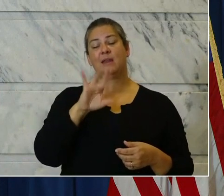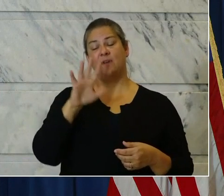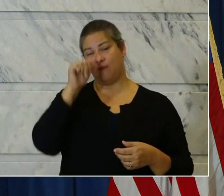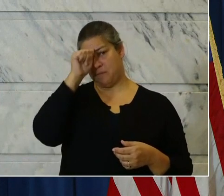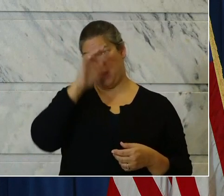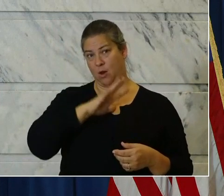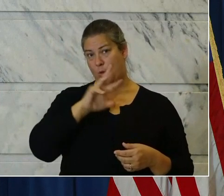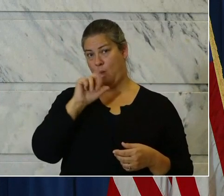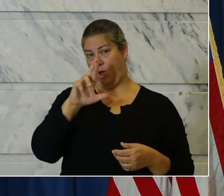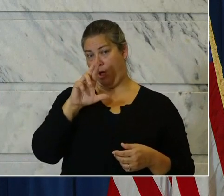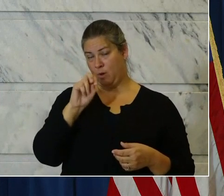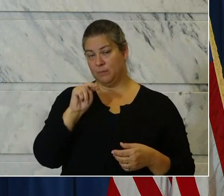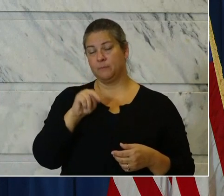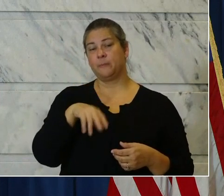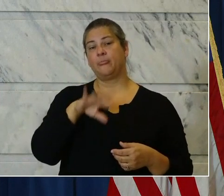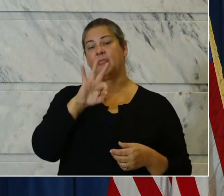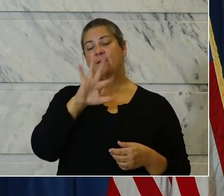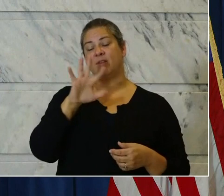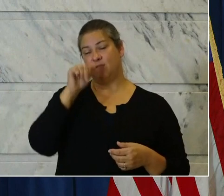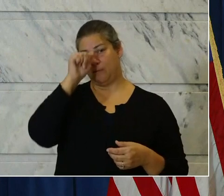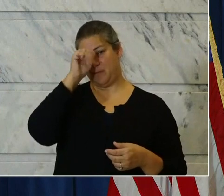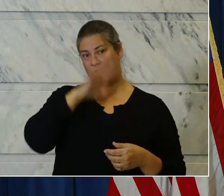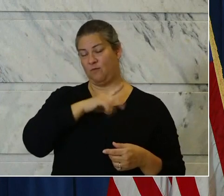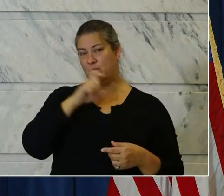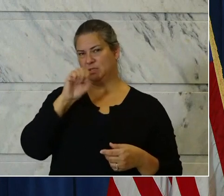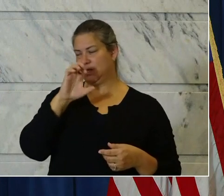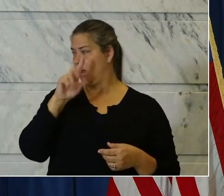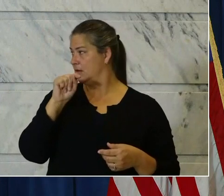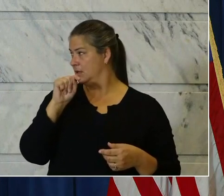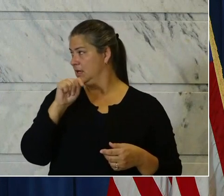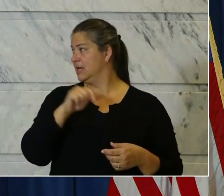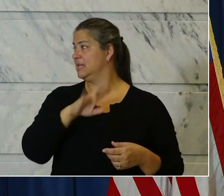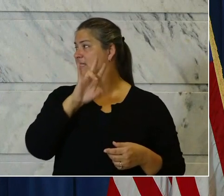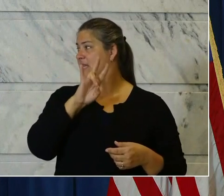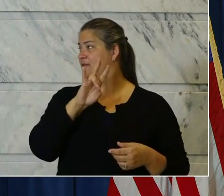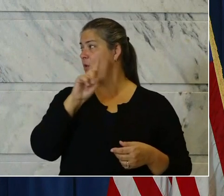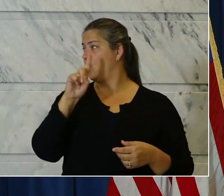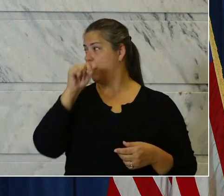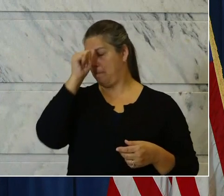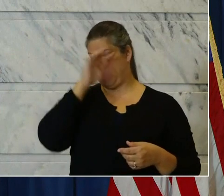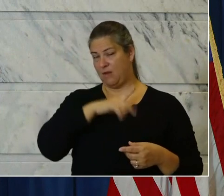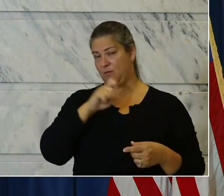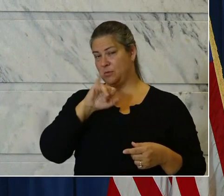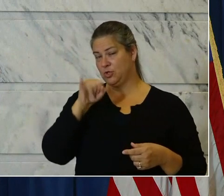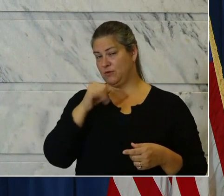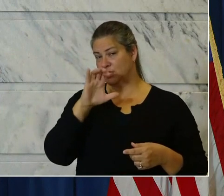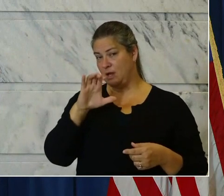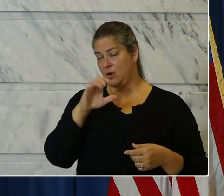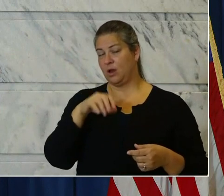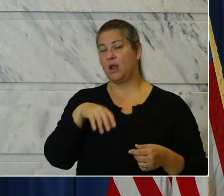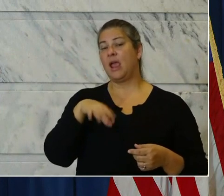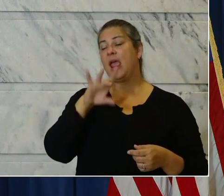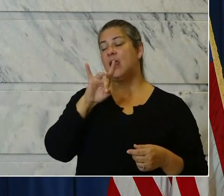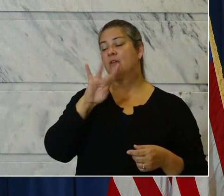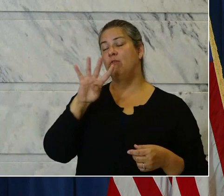THREE YEAR OLD WOMAN FROM SCOTT. AN EIGHTY FIVE YEAR OLD MAN FROM WARREN NINETY FIVE